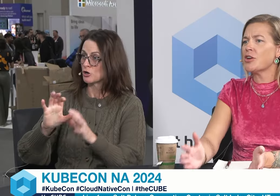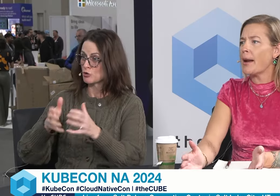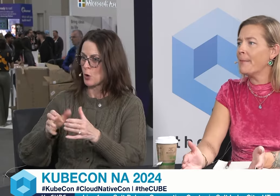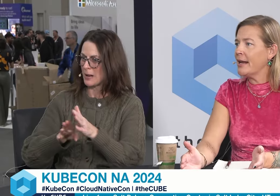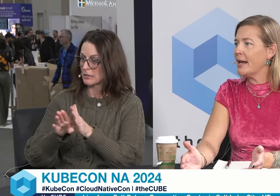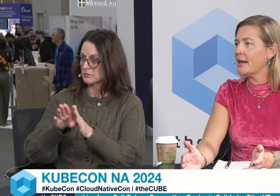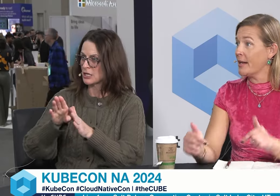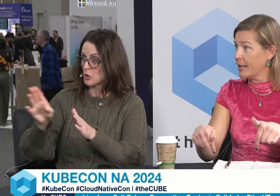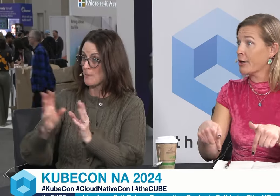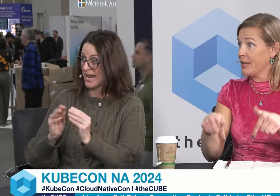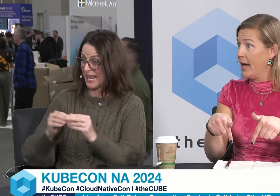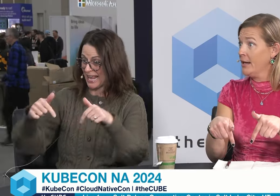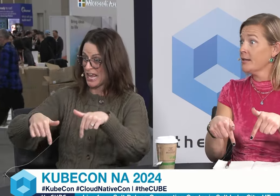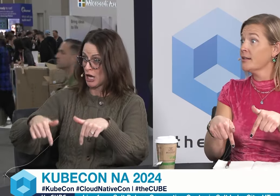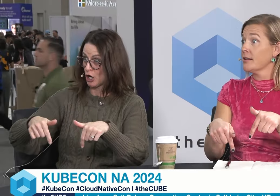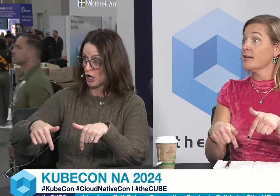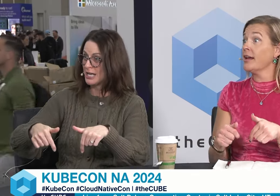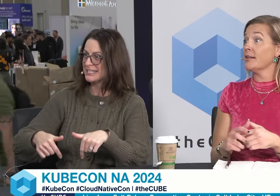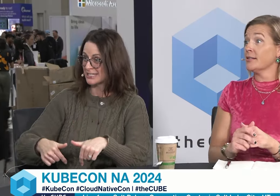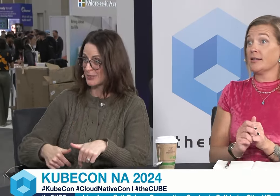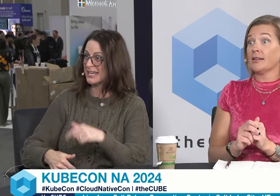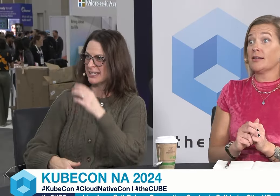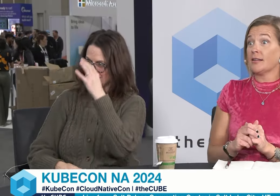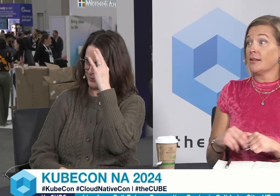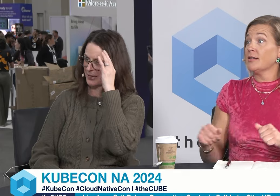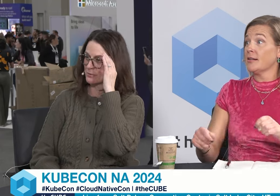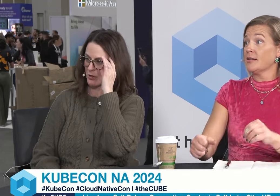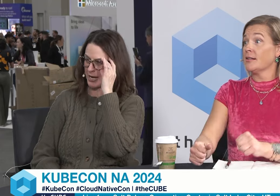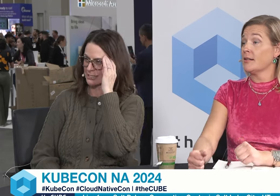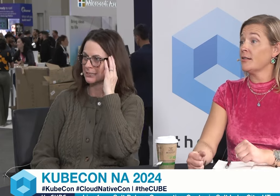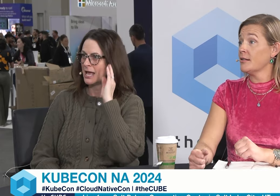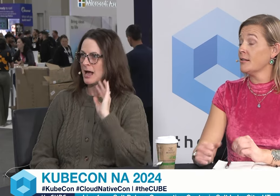You mentioned you had a meeting here. Yeah. Yes, we did. It was great.